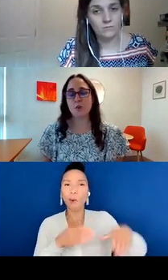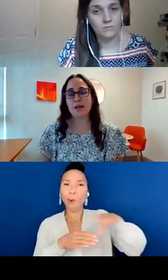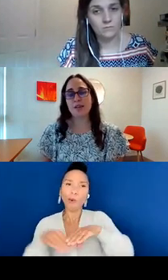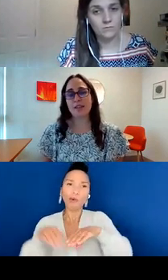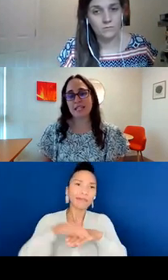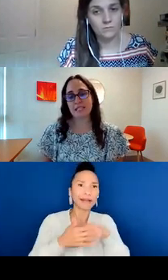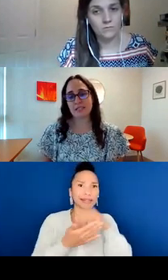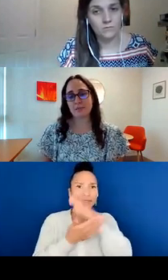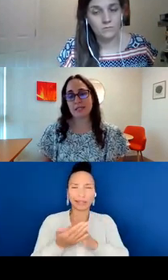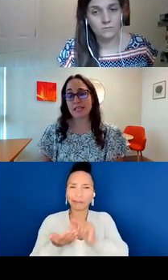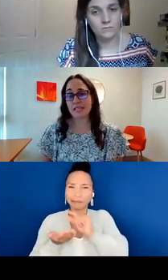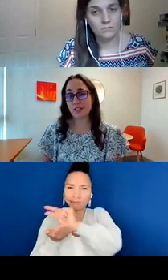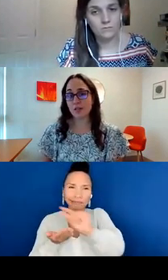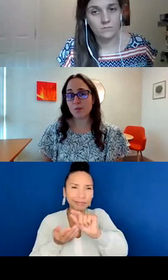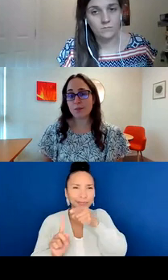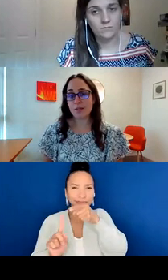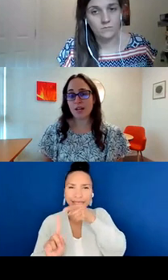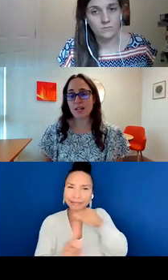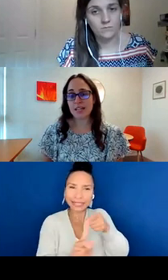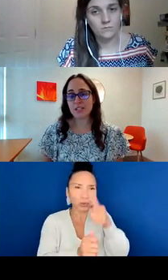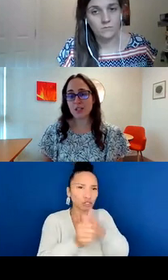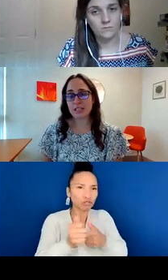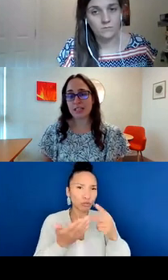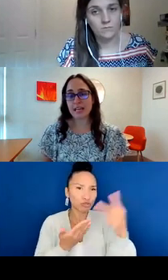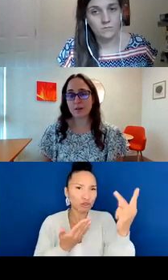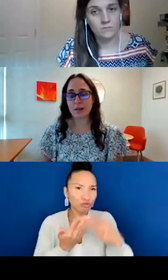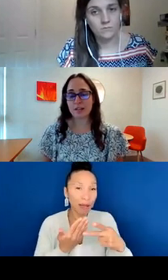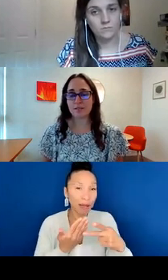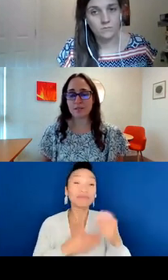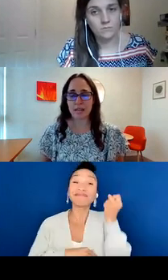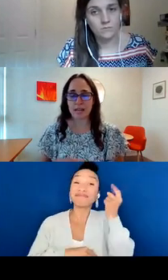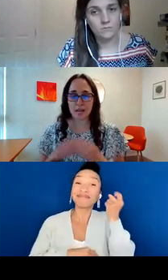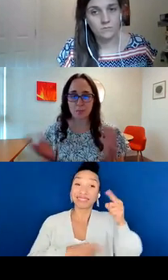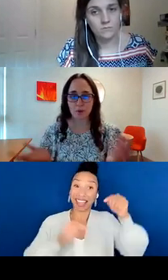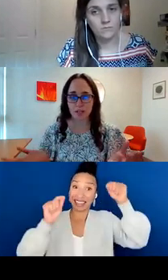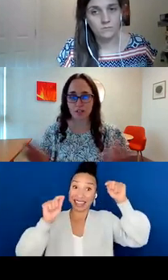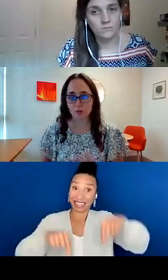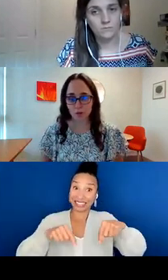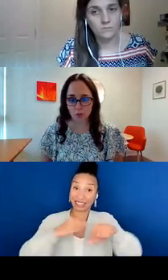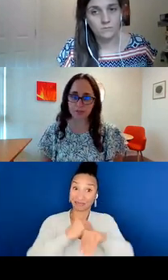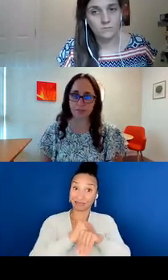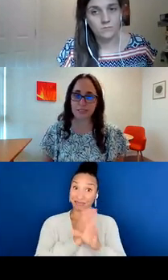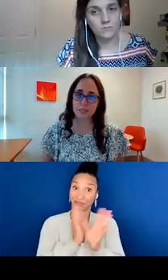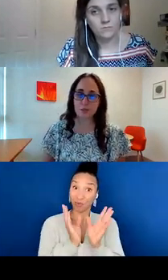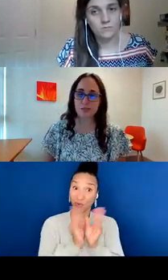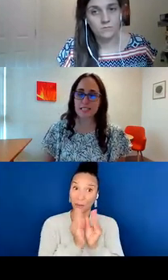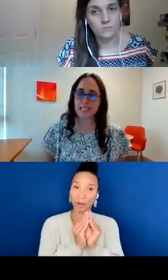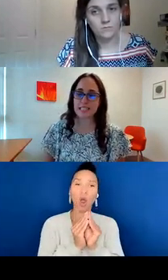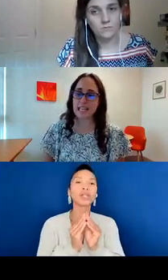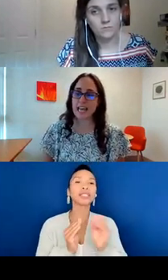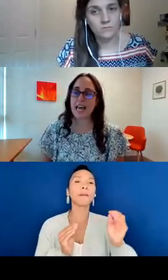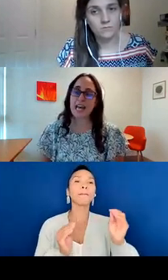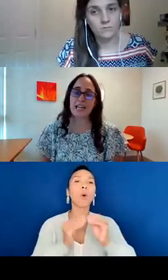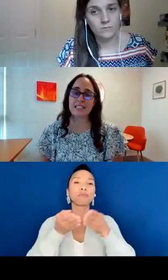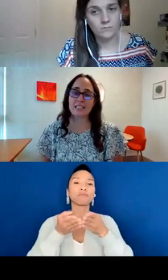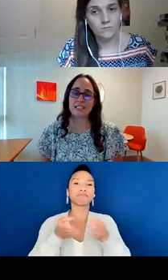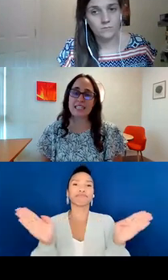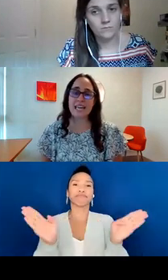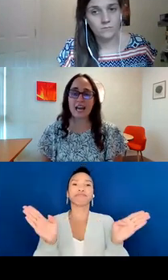And so while this particular webinar is looking kind of at that broad stroke for victim services,